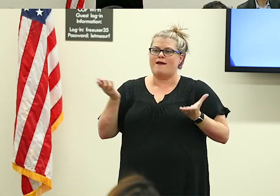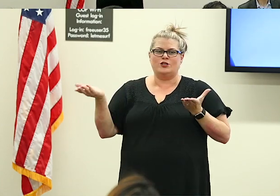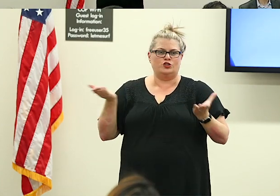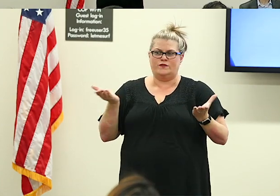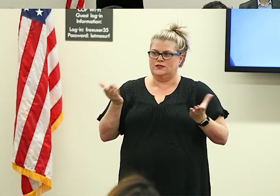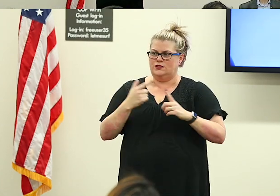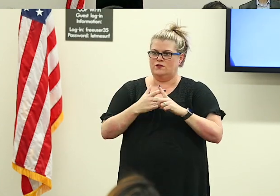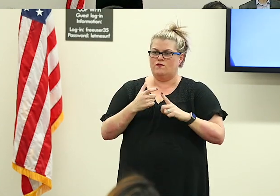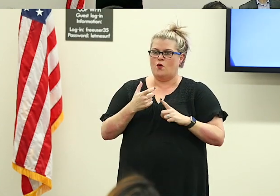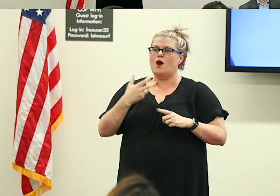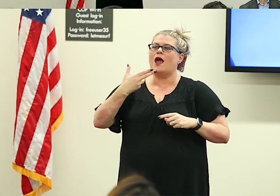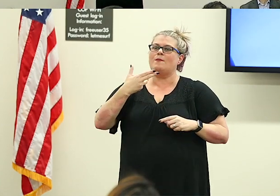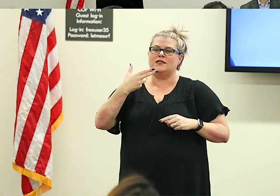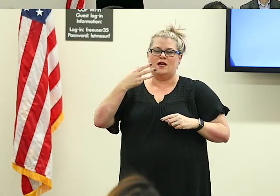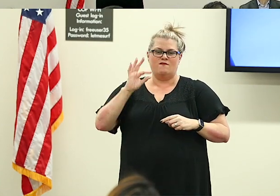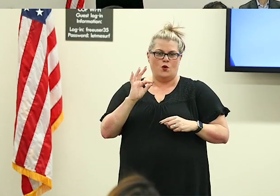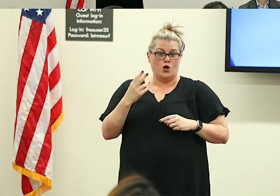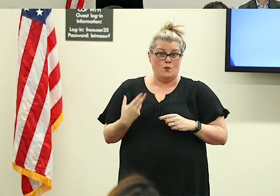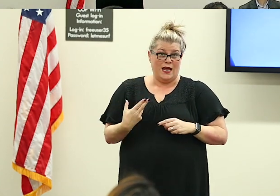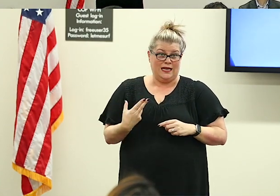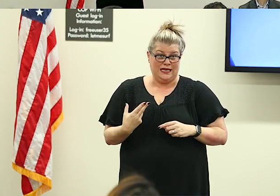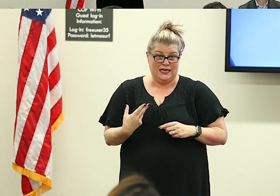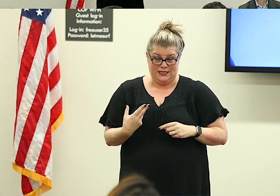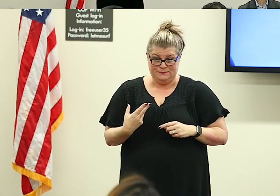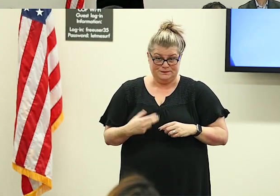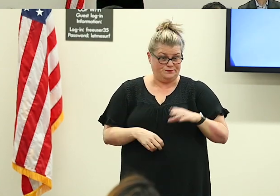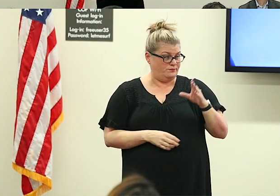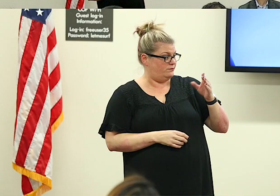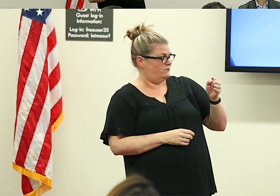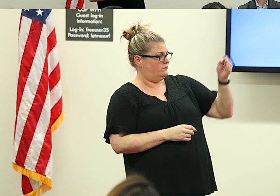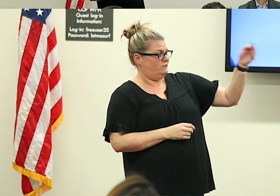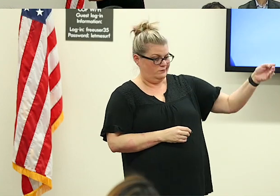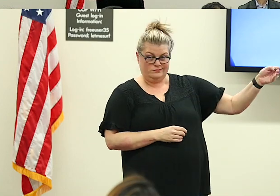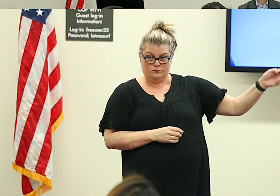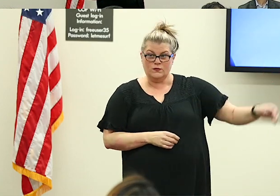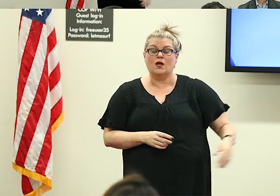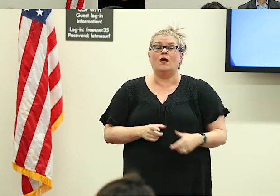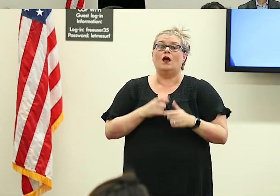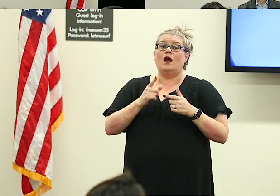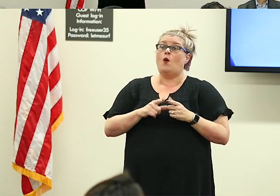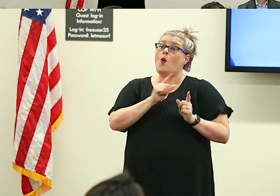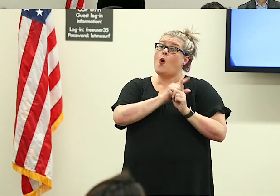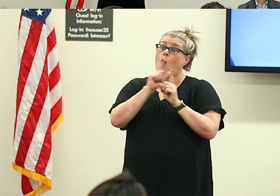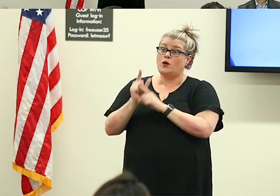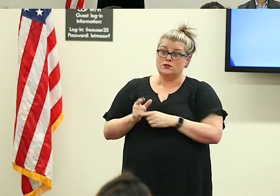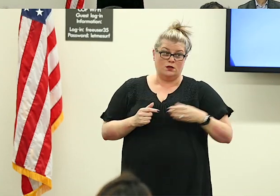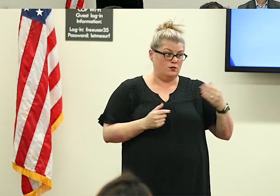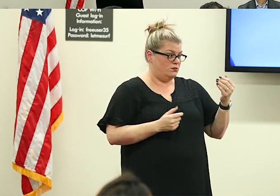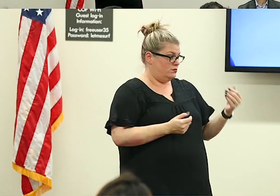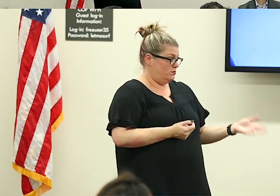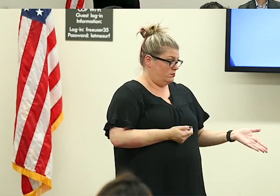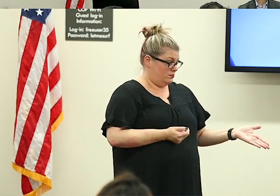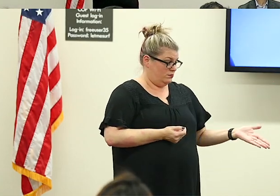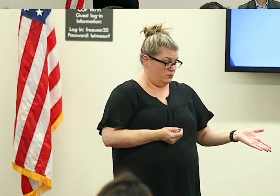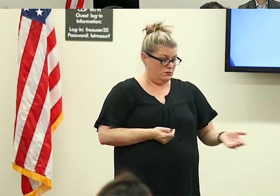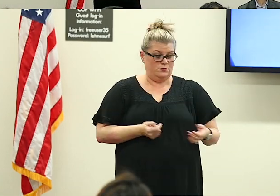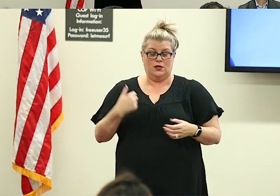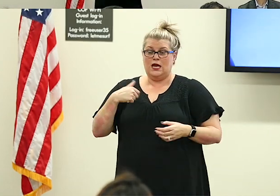at Habitat for Humanity, East Bay, Silicon Valley. And here with me also tonight are our housing,